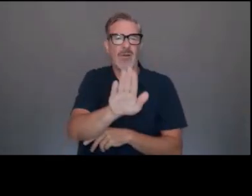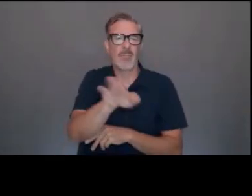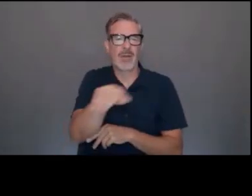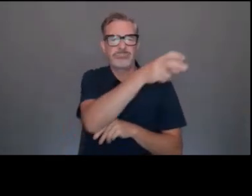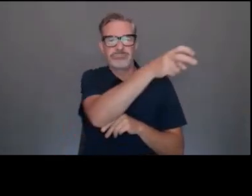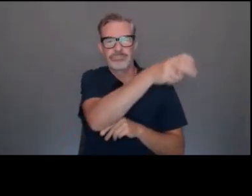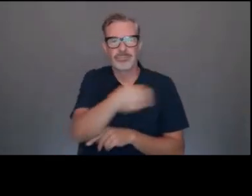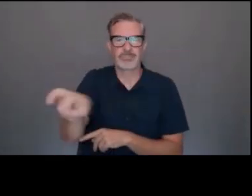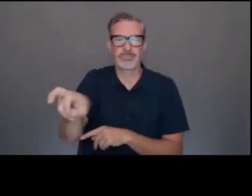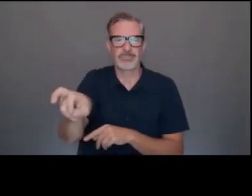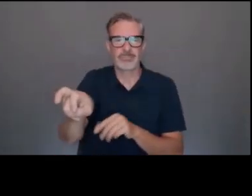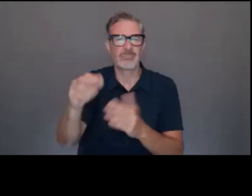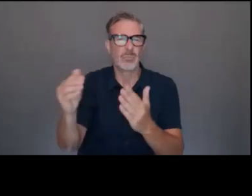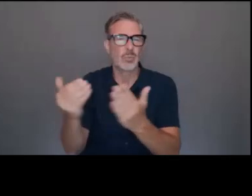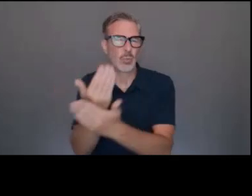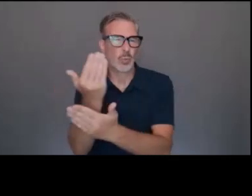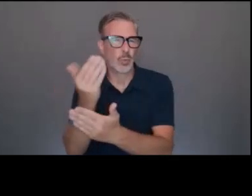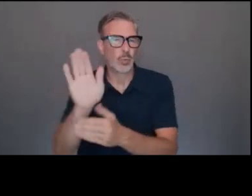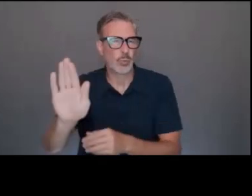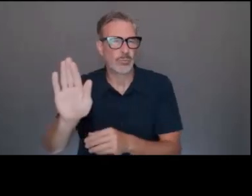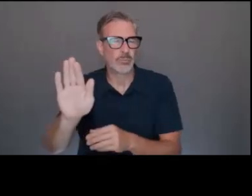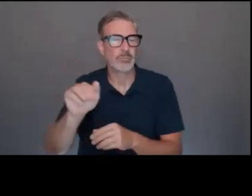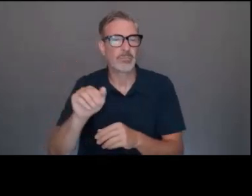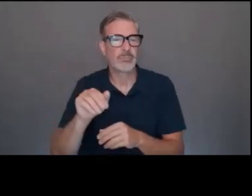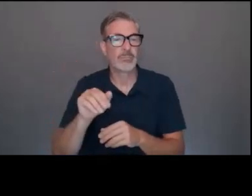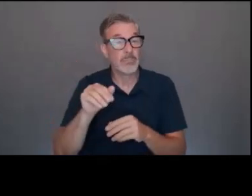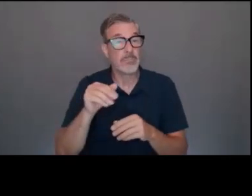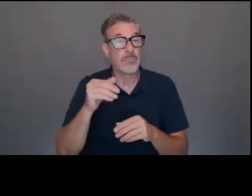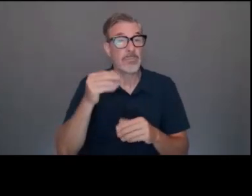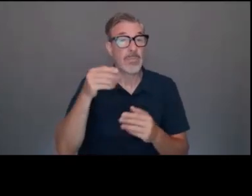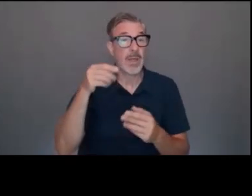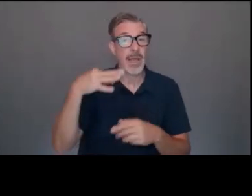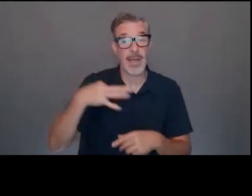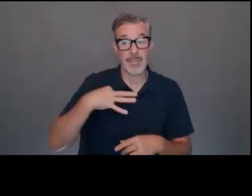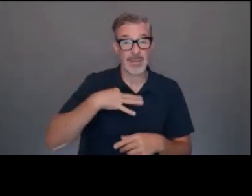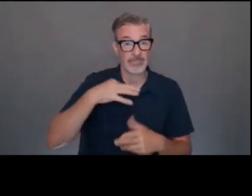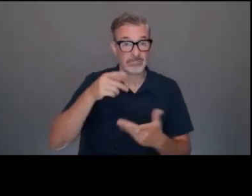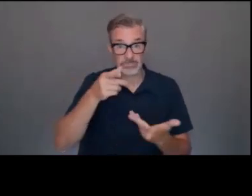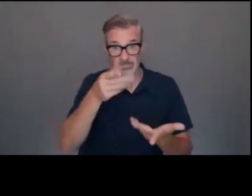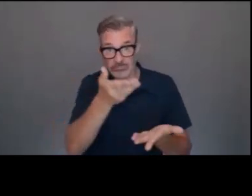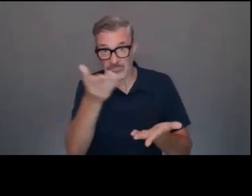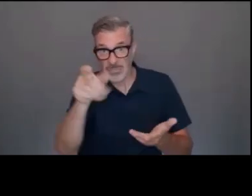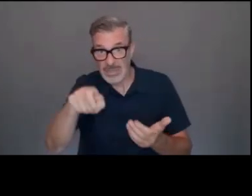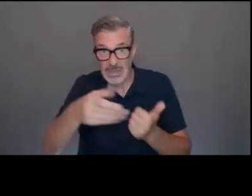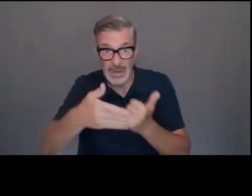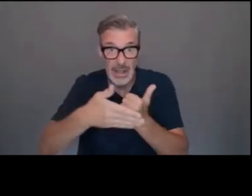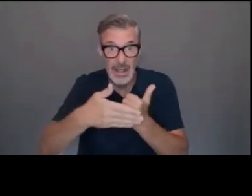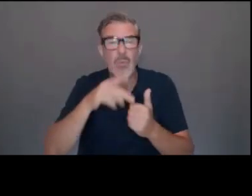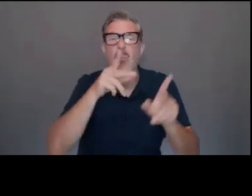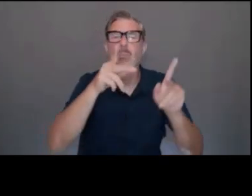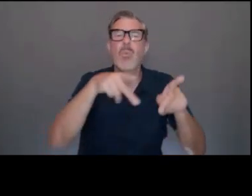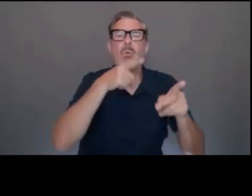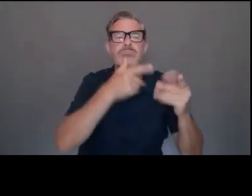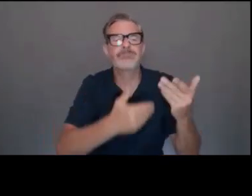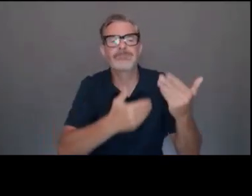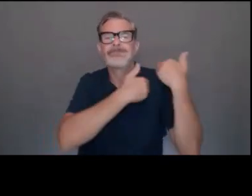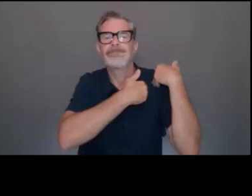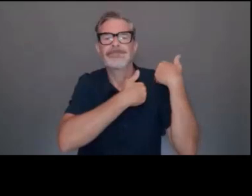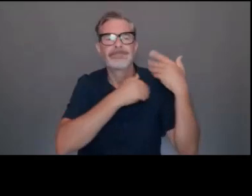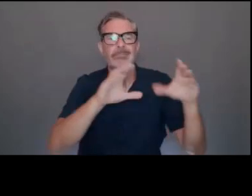You can get help with your application. Individuals or if the lead applicant for a group self-identifies as